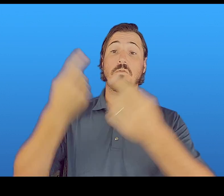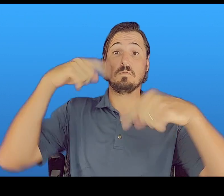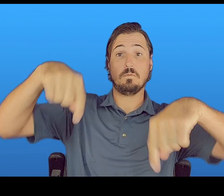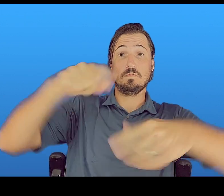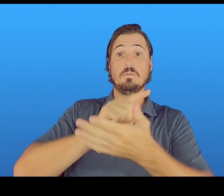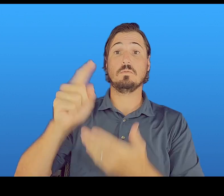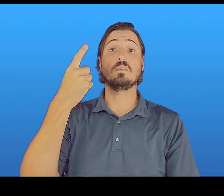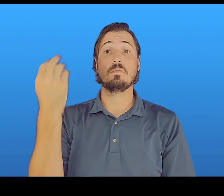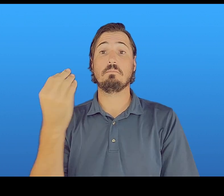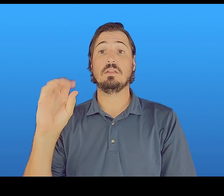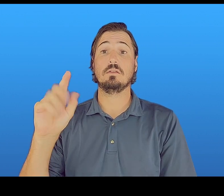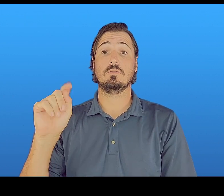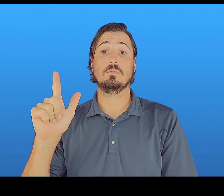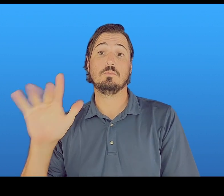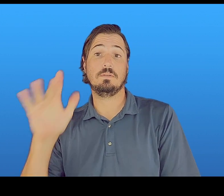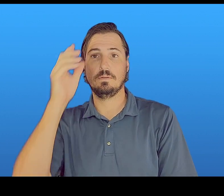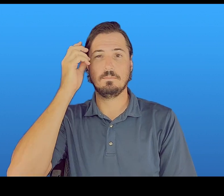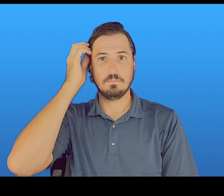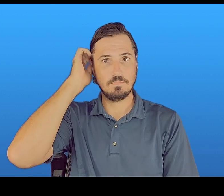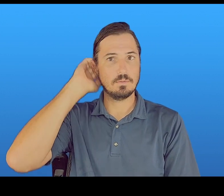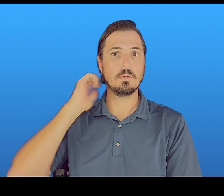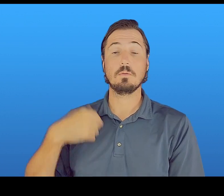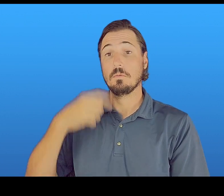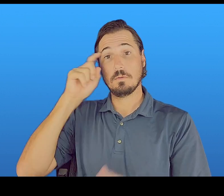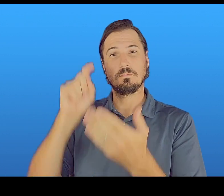Aloha Kaua‘i. This is your weekly County of Kaua‘i briefing for Monday, October 25